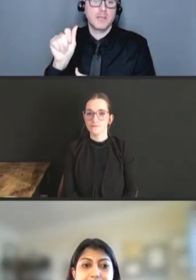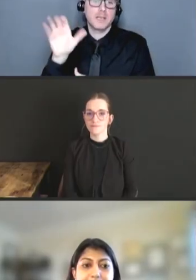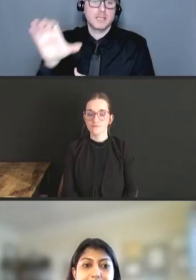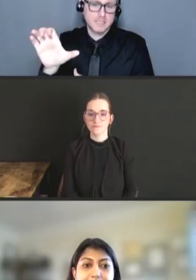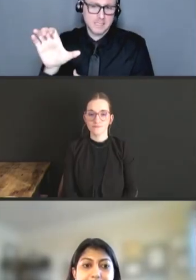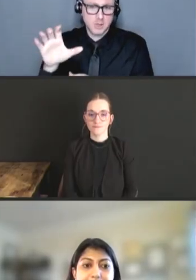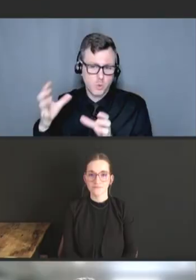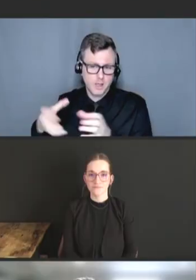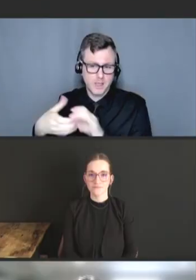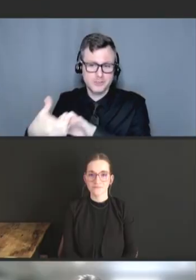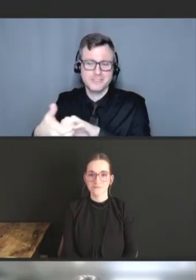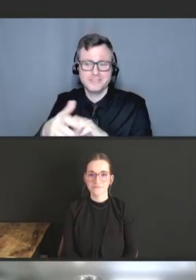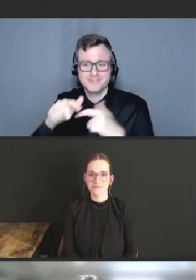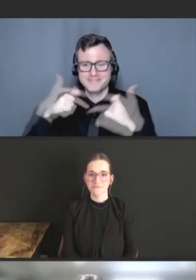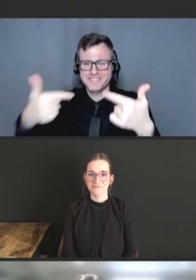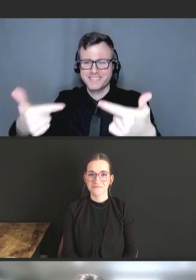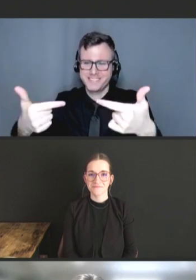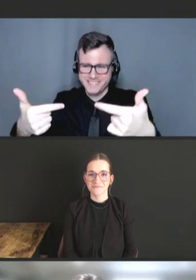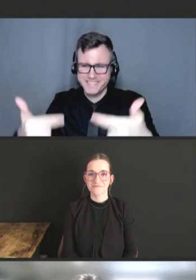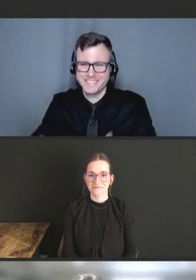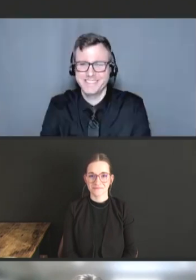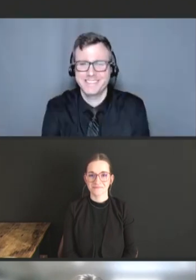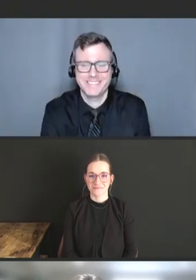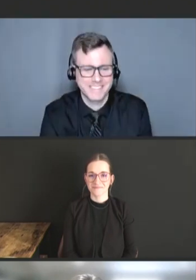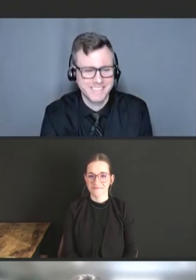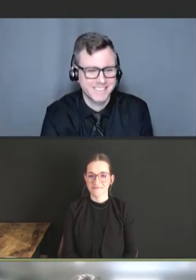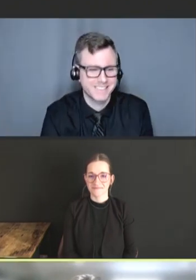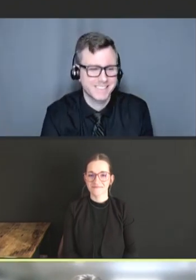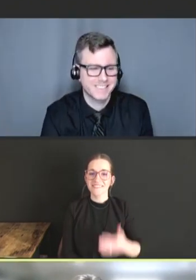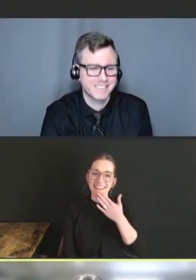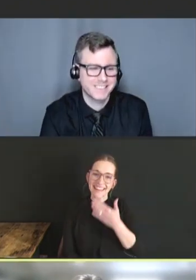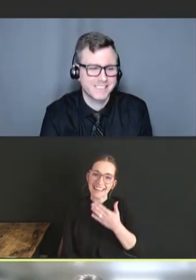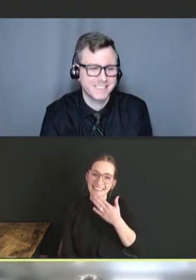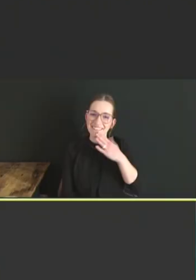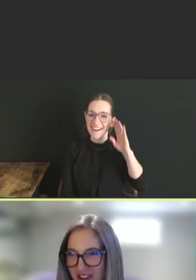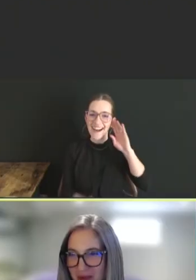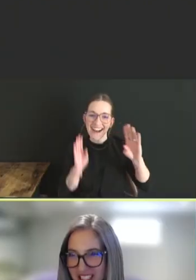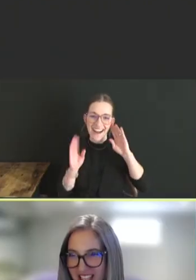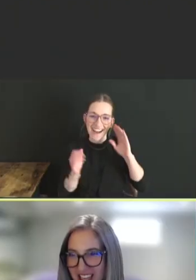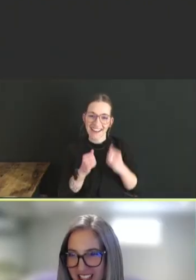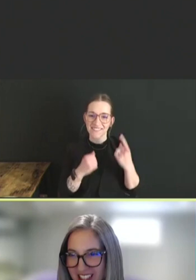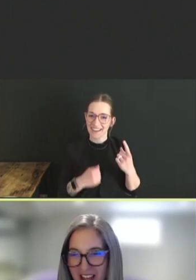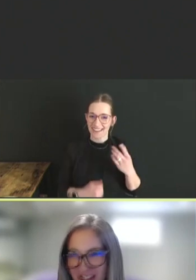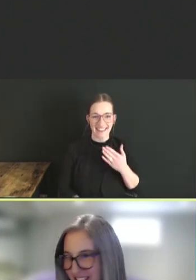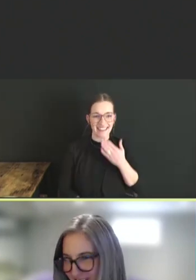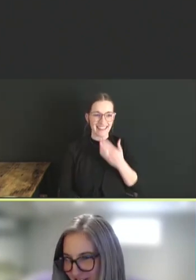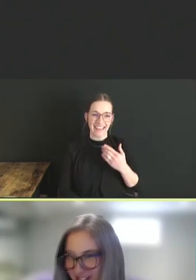Abby, your slides are up, you have the floor. Abby Bownas: Thank you. Hi, everybody.